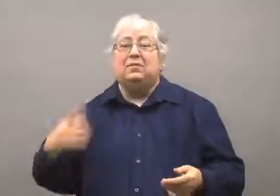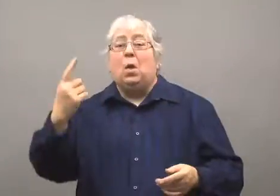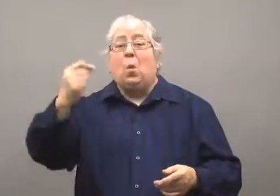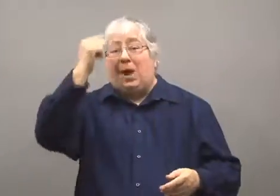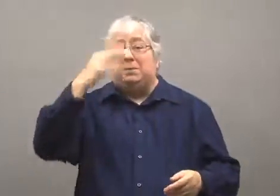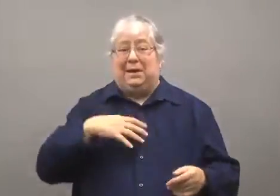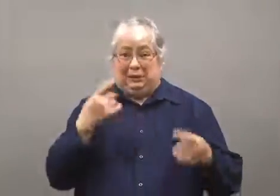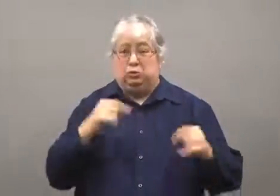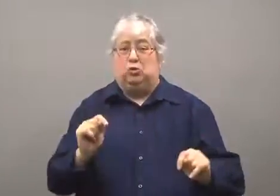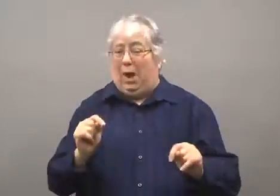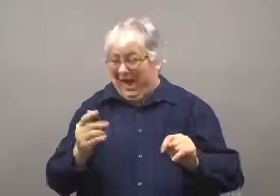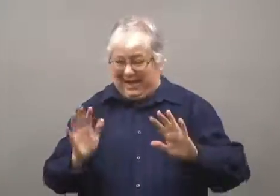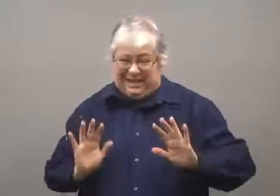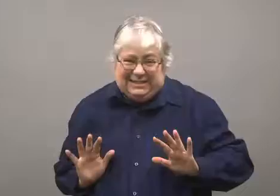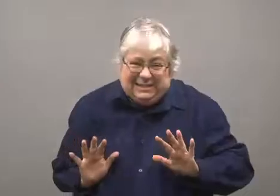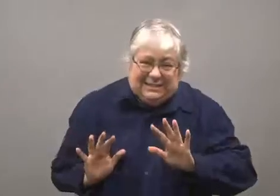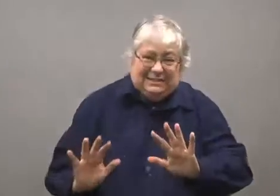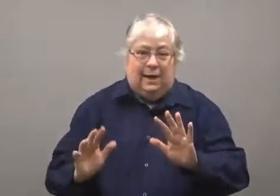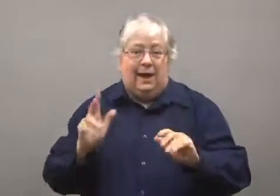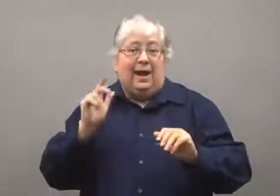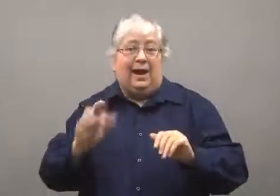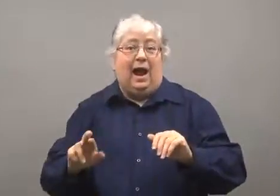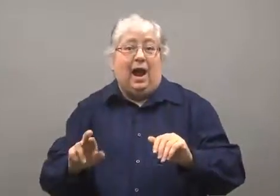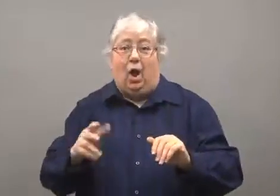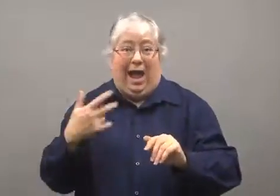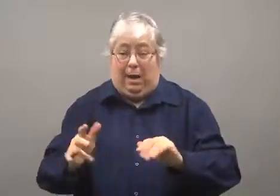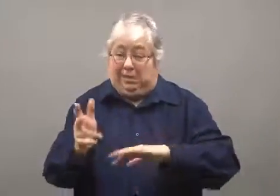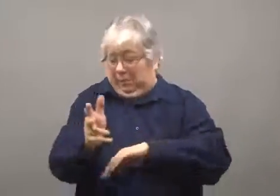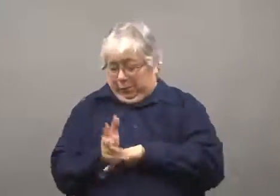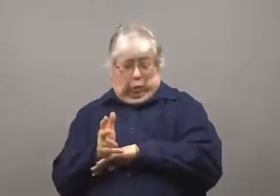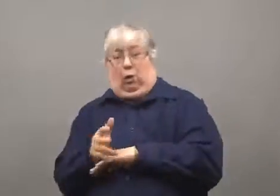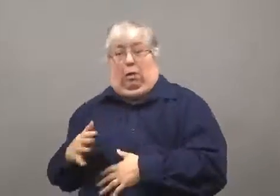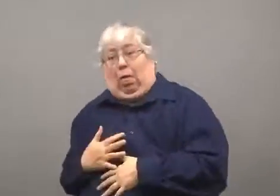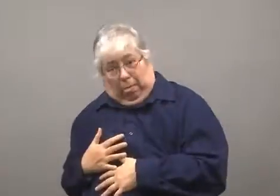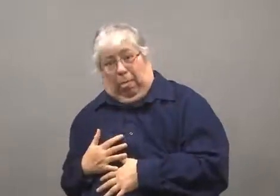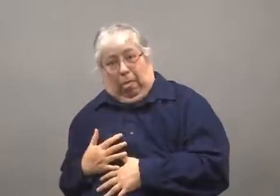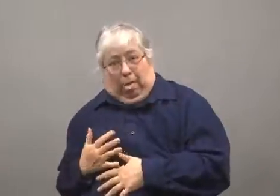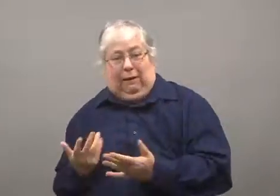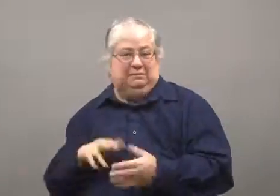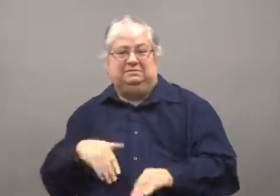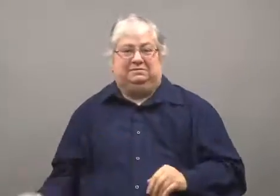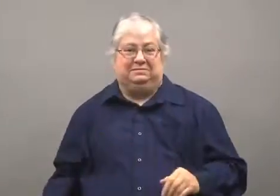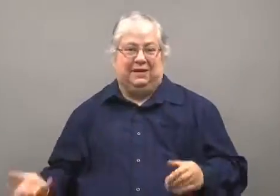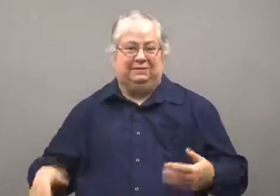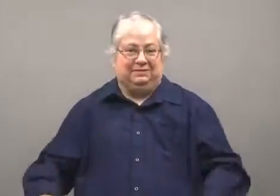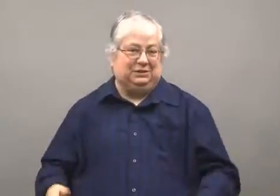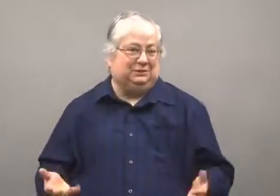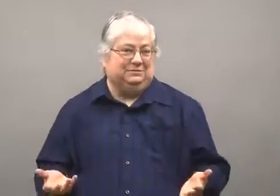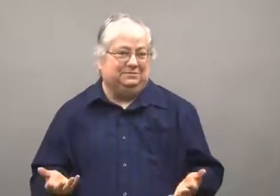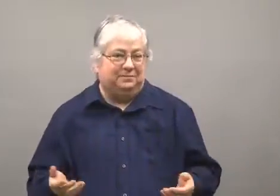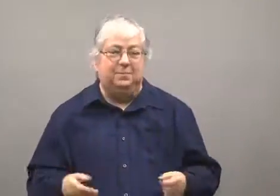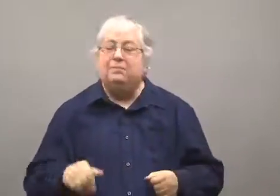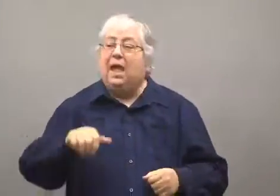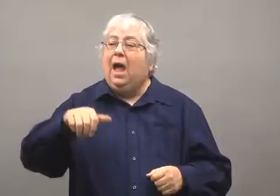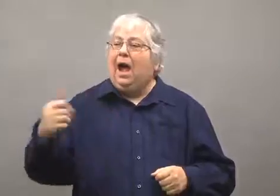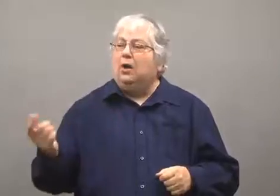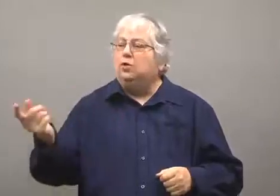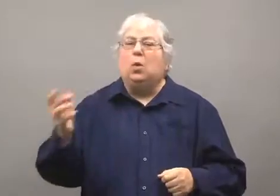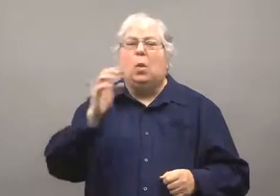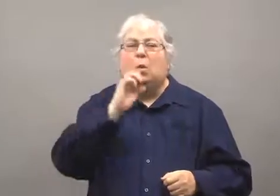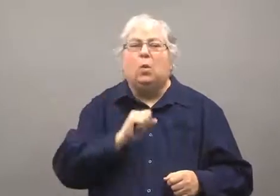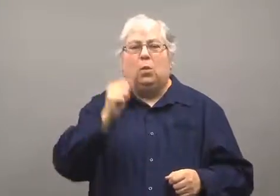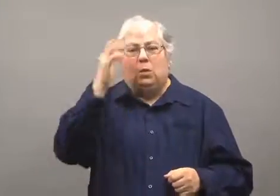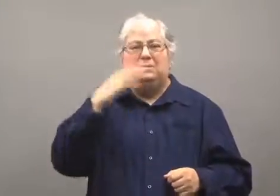One man was killed when the car he was trying to push rolled back and pinned him.